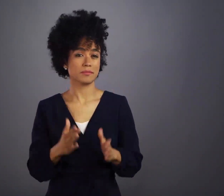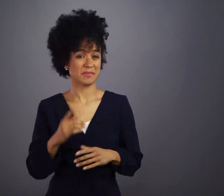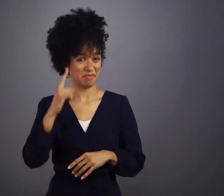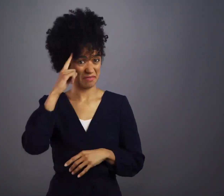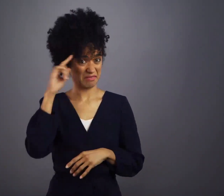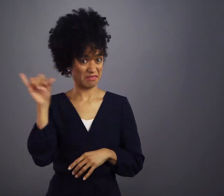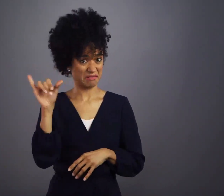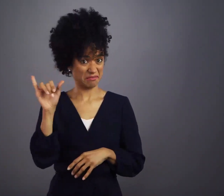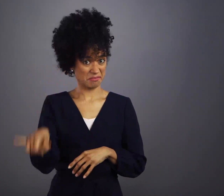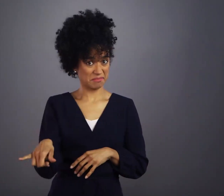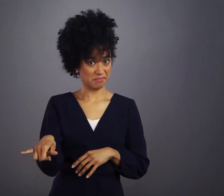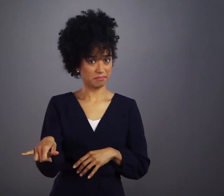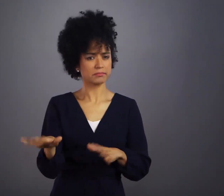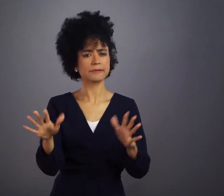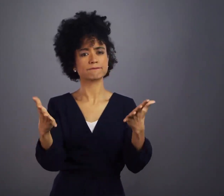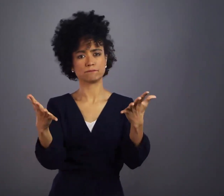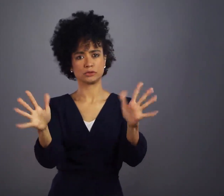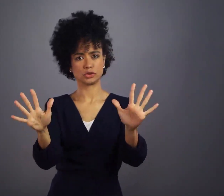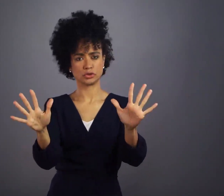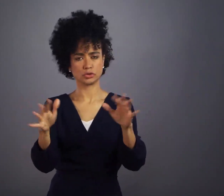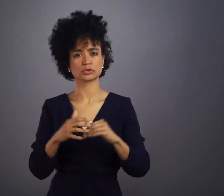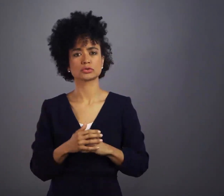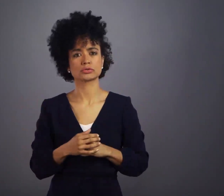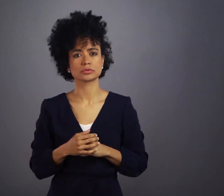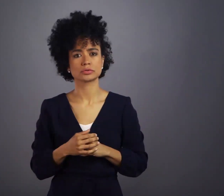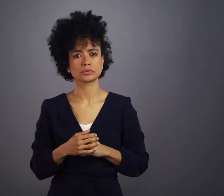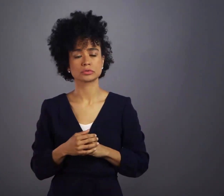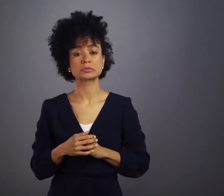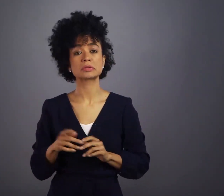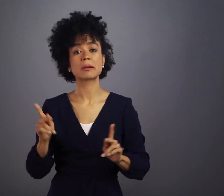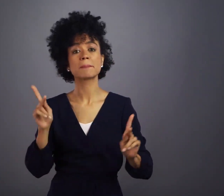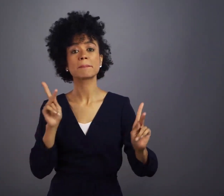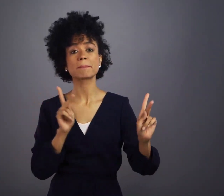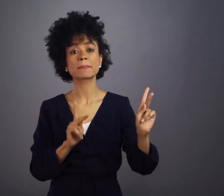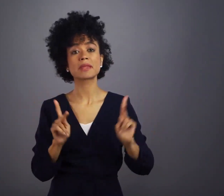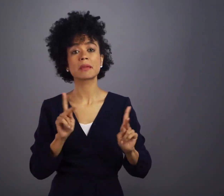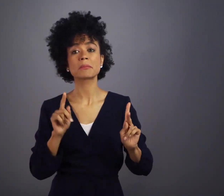When this sort of thinking is fully established in an individual with alcoholic tendencies,